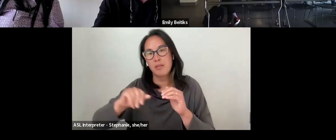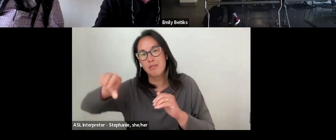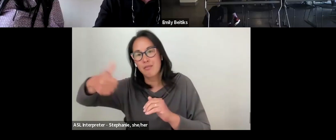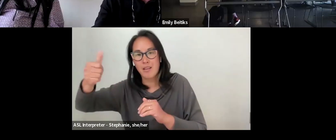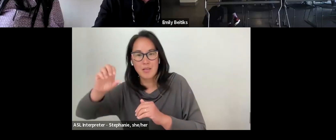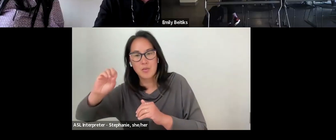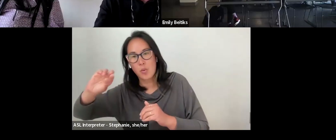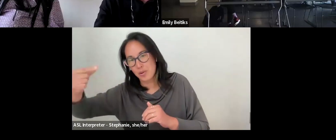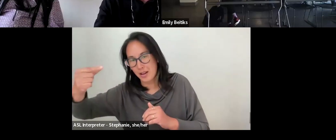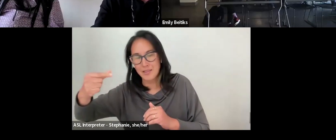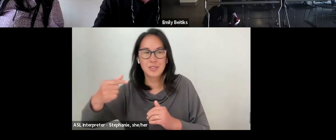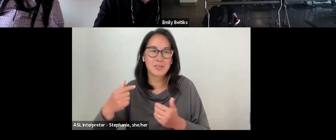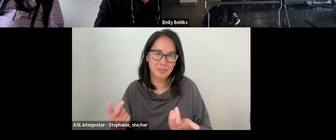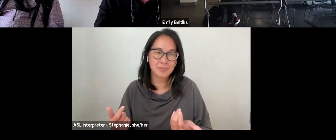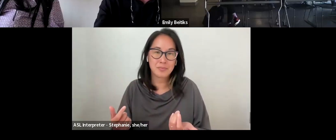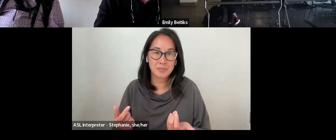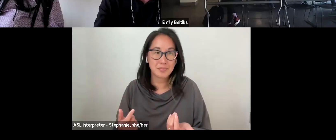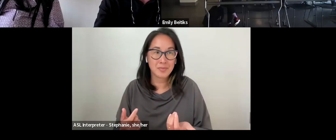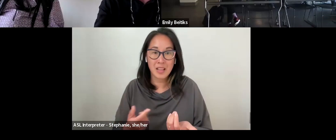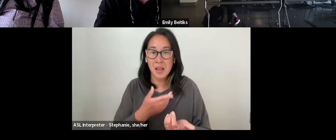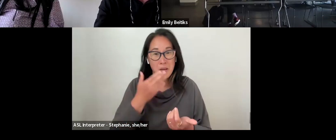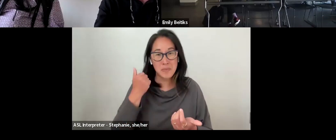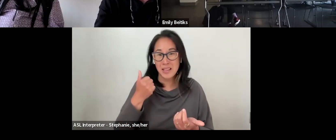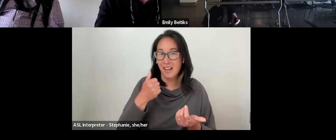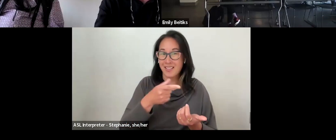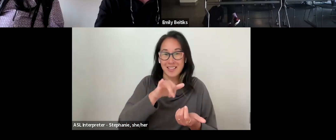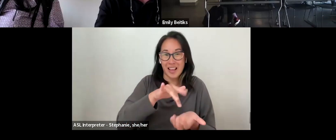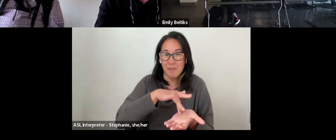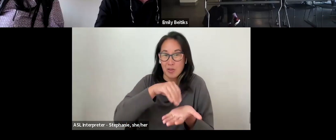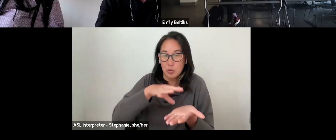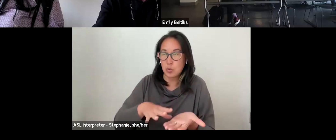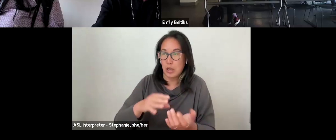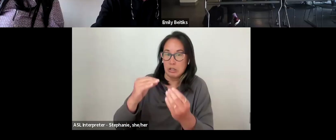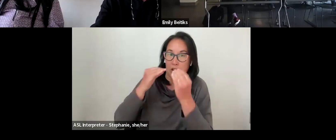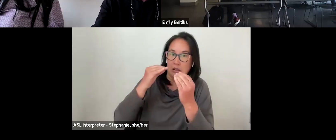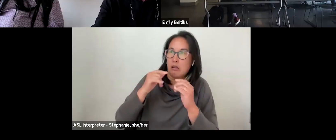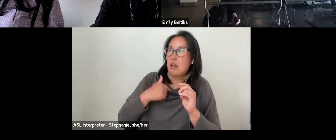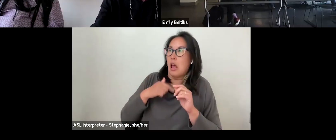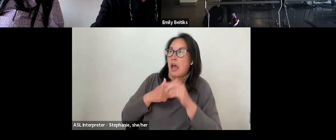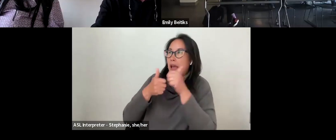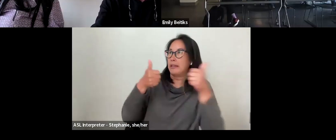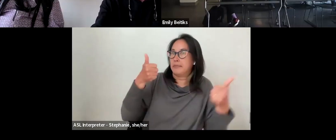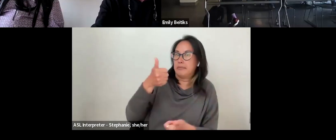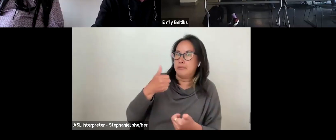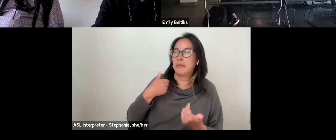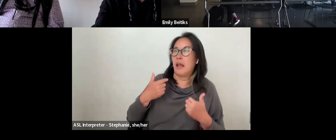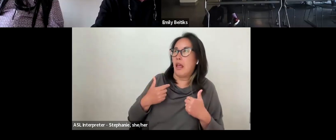Because you're indoctrinated in this way of seeing the world. It is an elite institution.